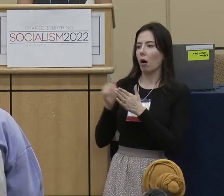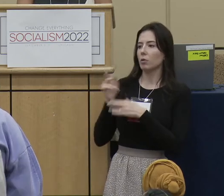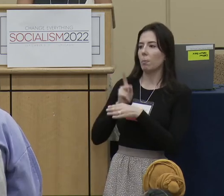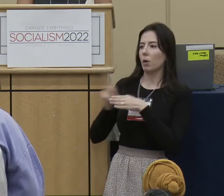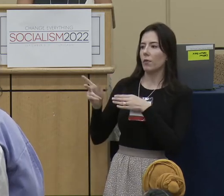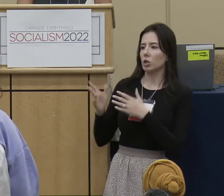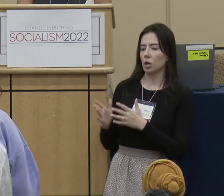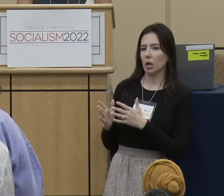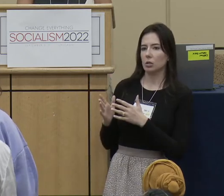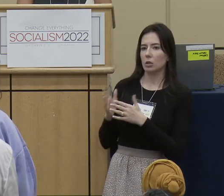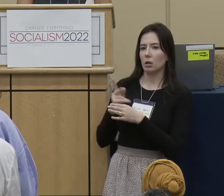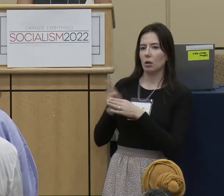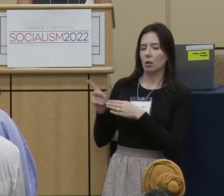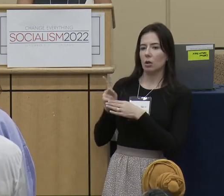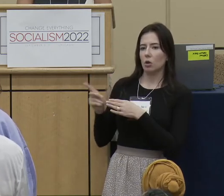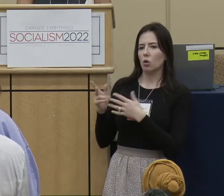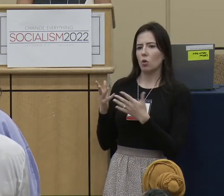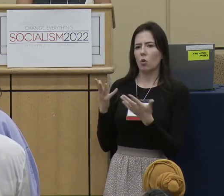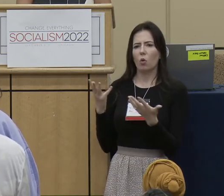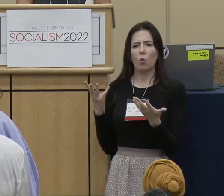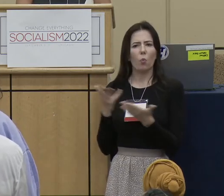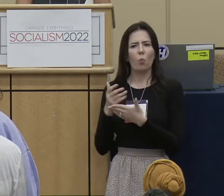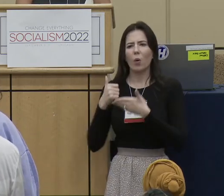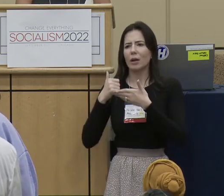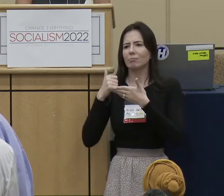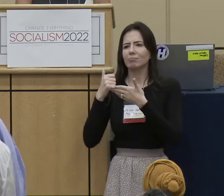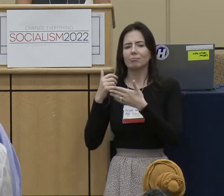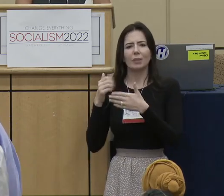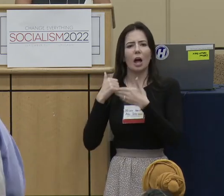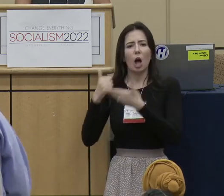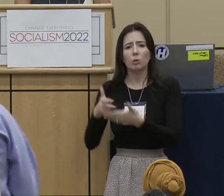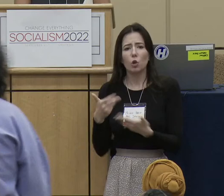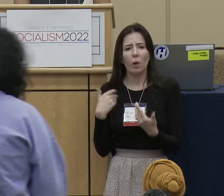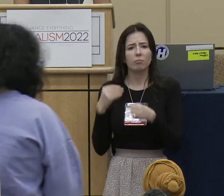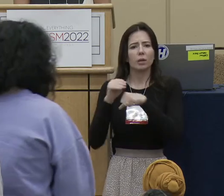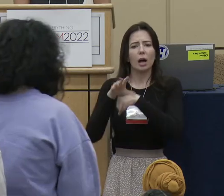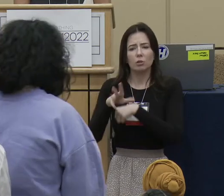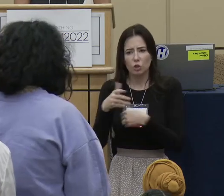in a way which is compensated and often professionalized.